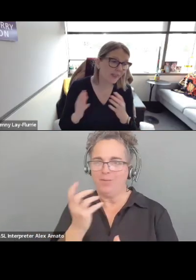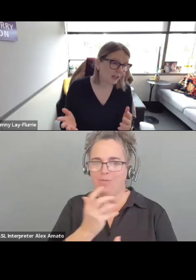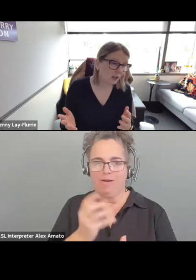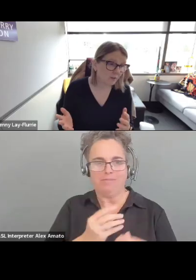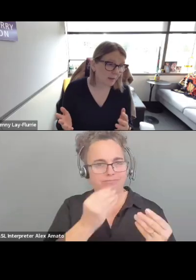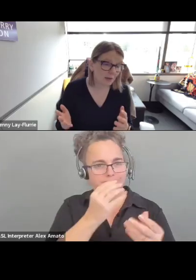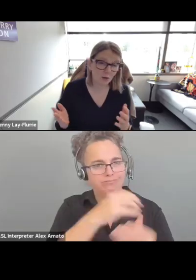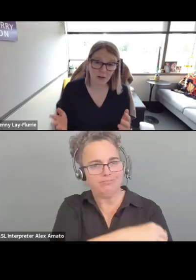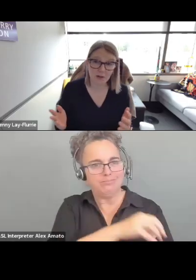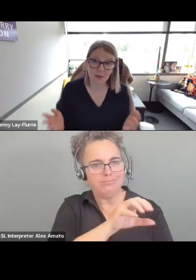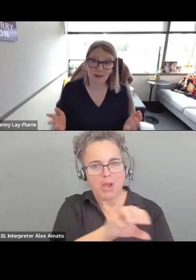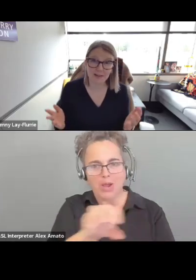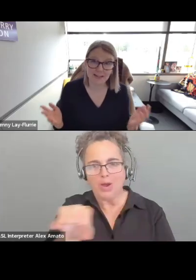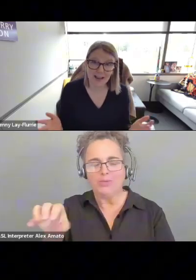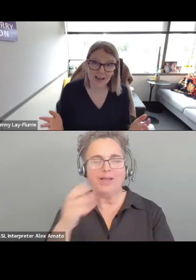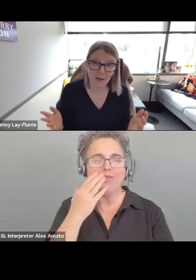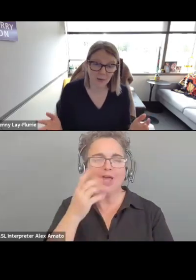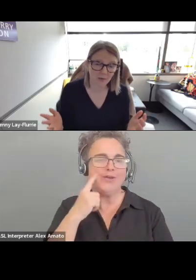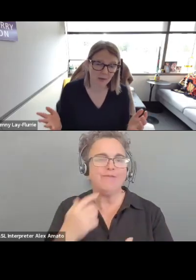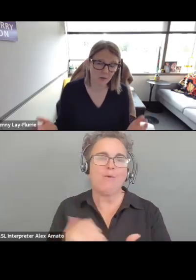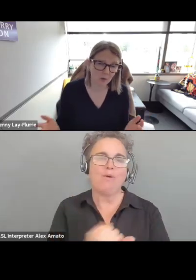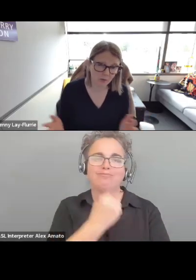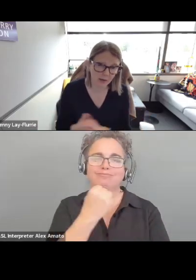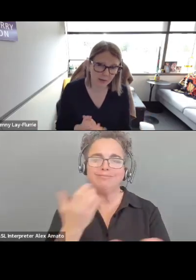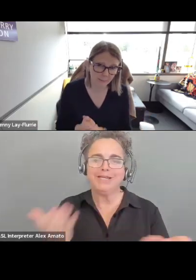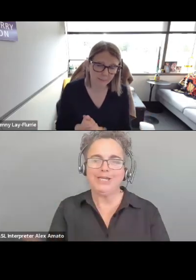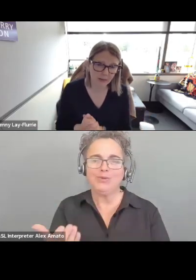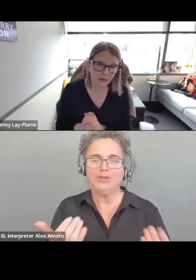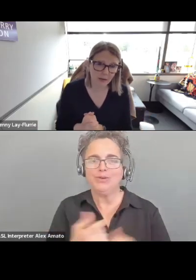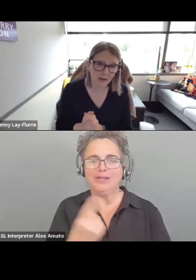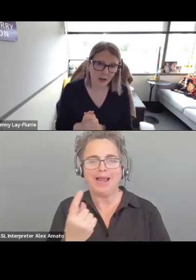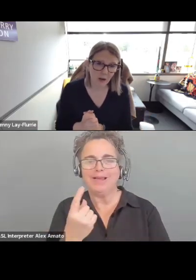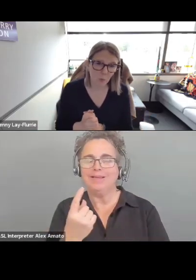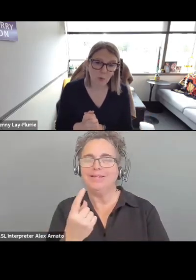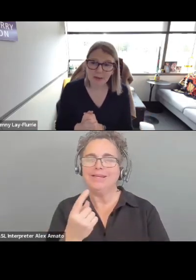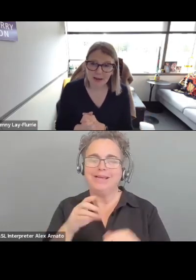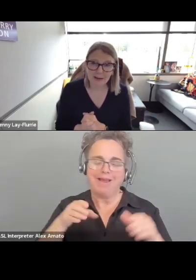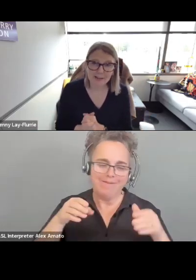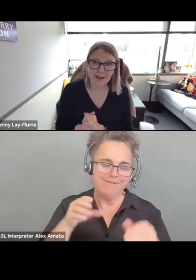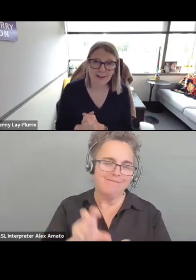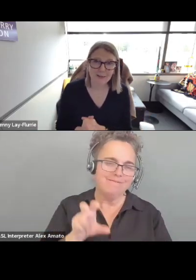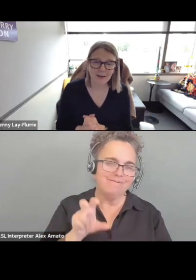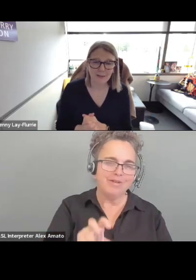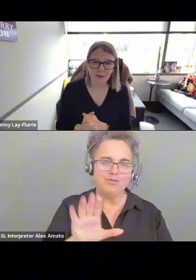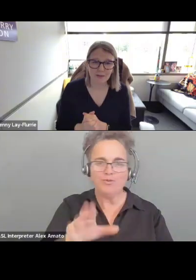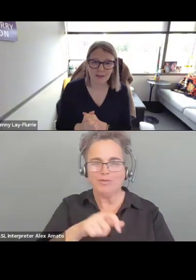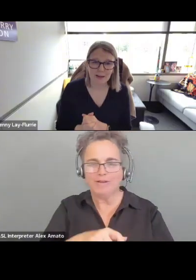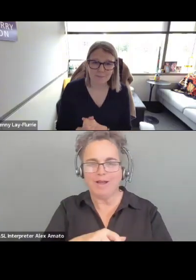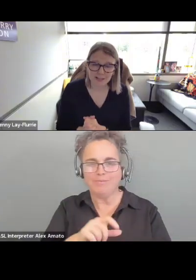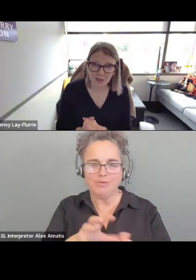And thank you for spending your time here today investing in your skilling. We made accessibility a